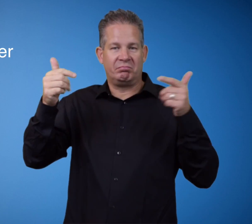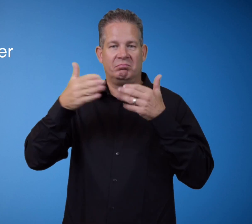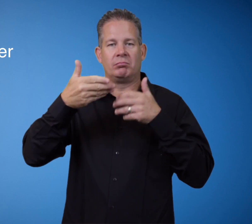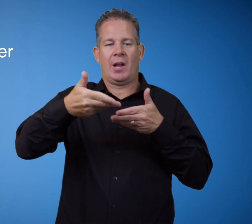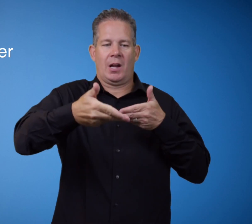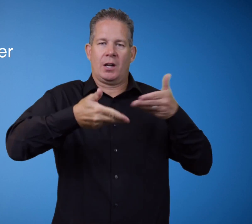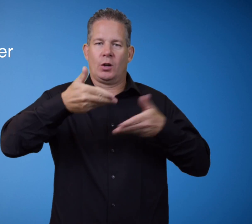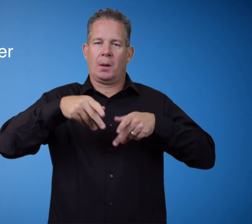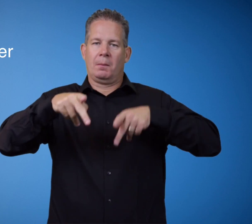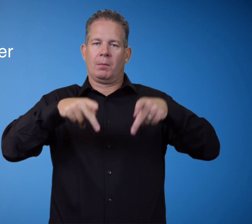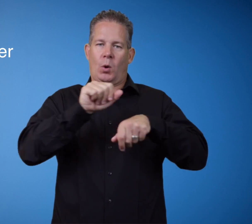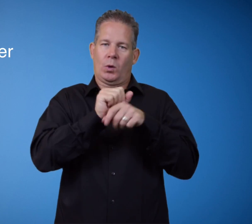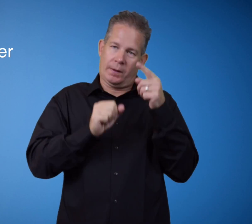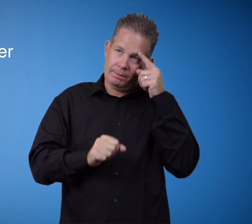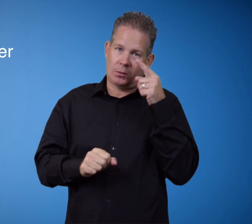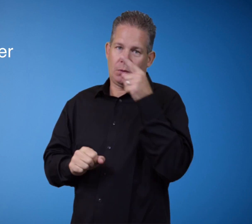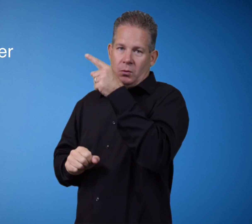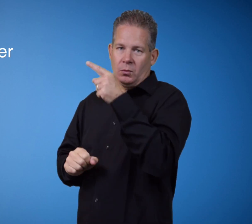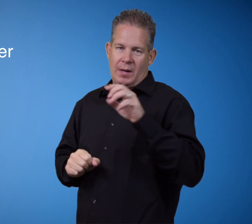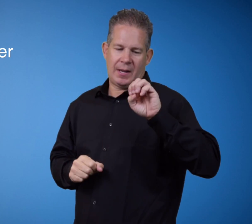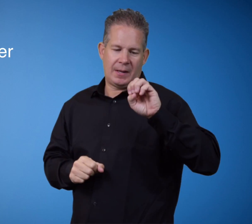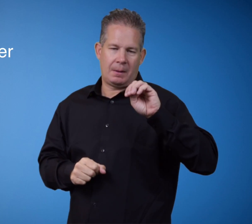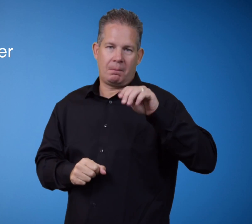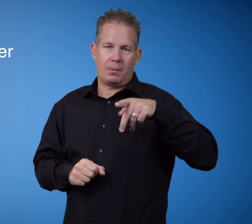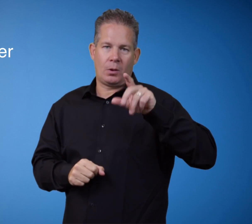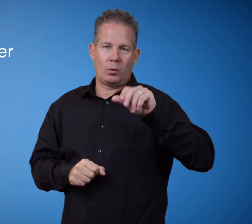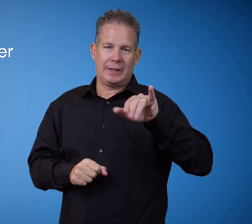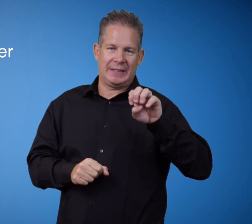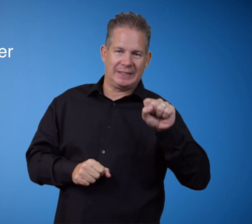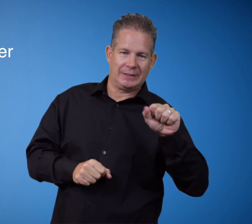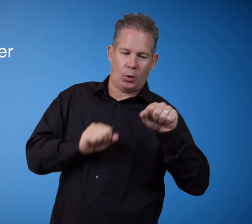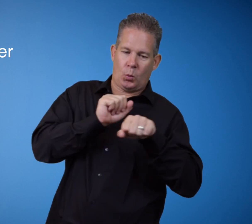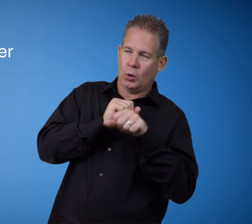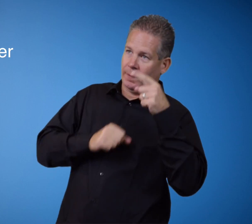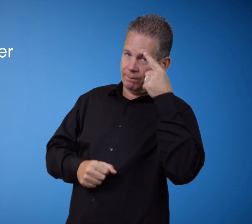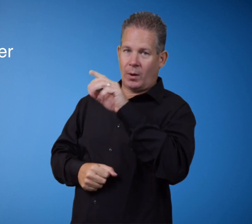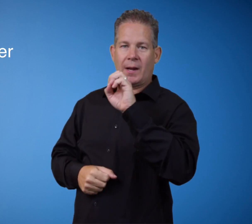a public or private business that hires people to work for them.